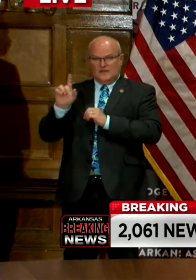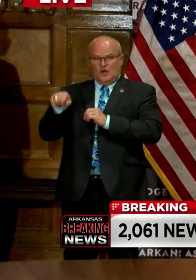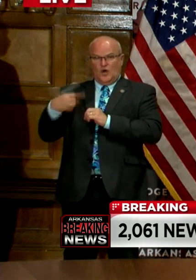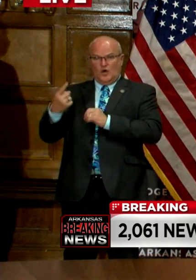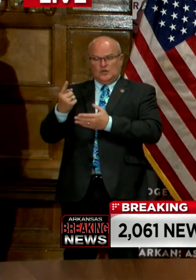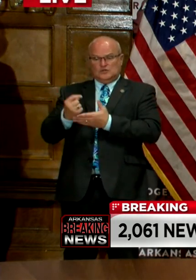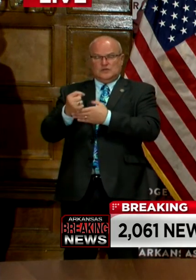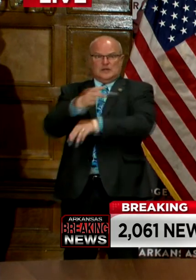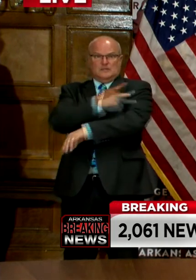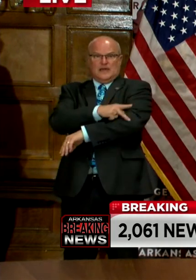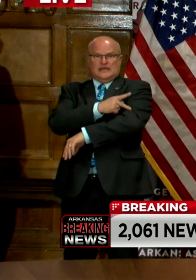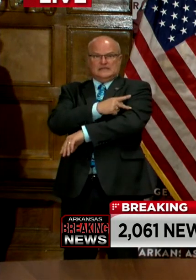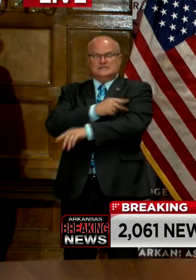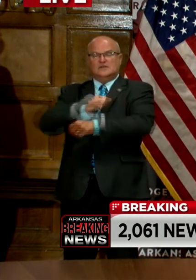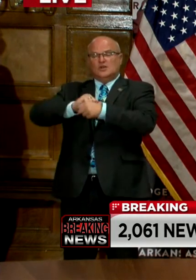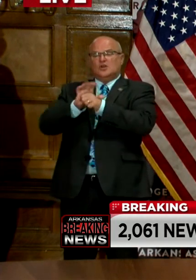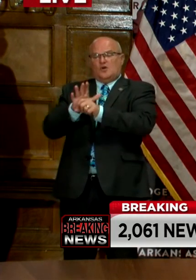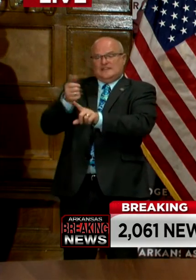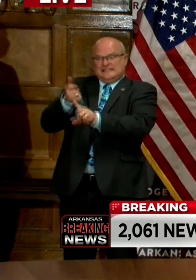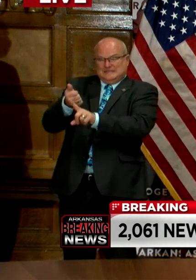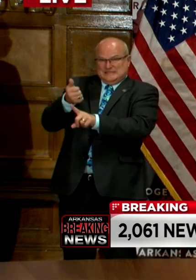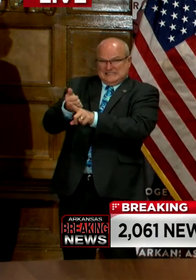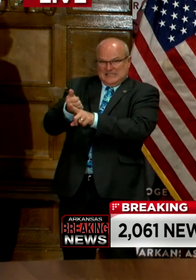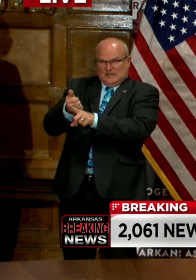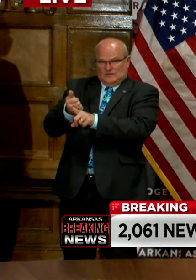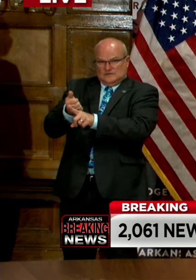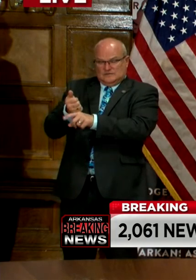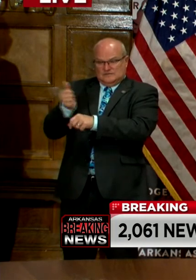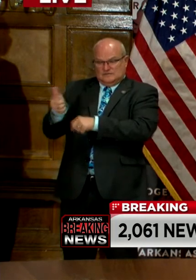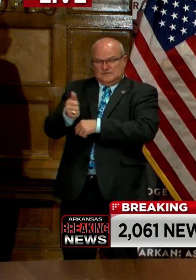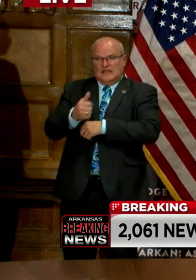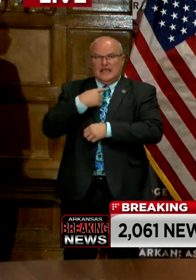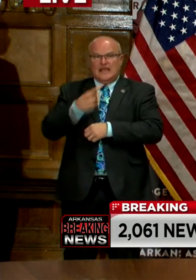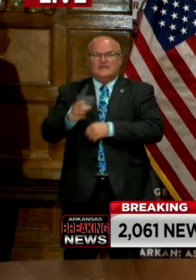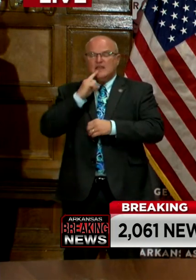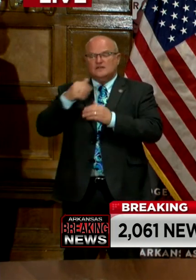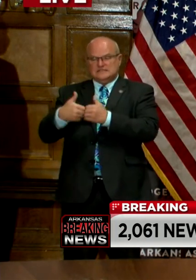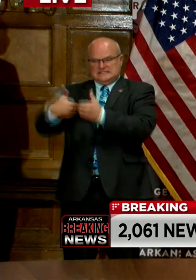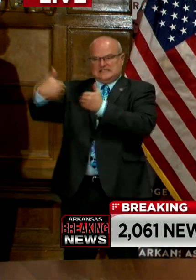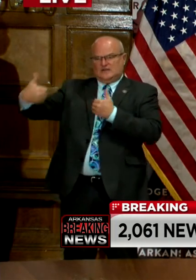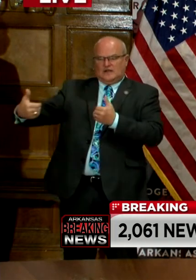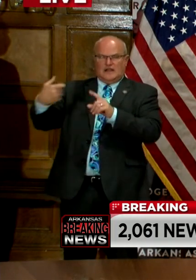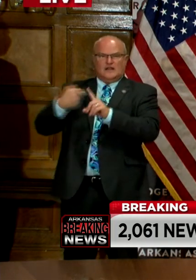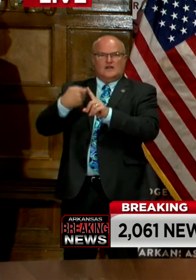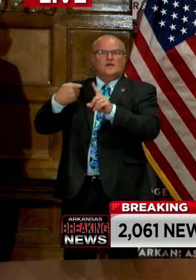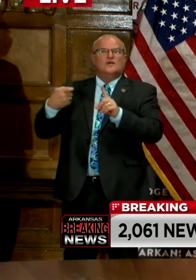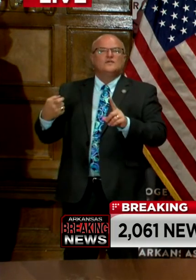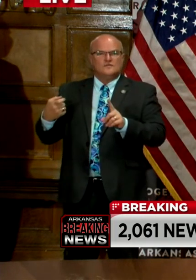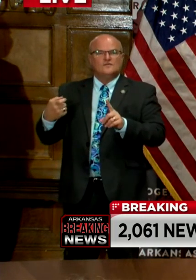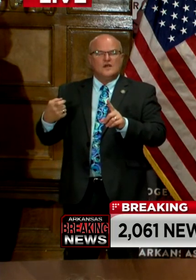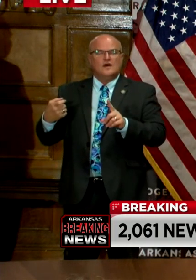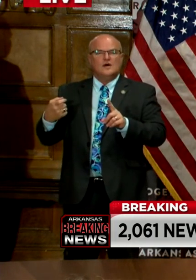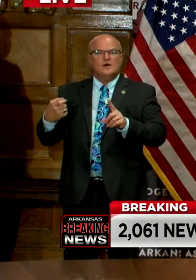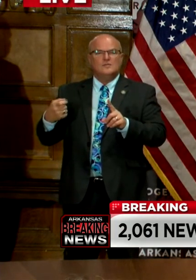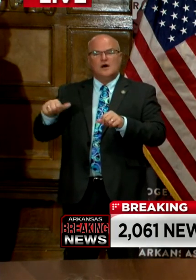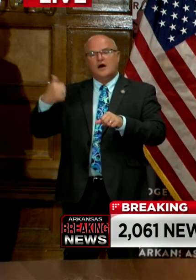HAS BEEN INFECTED WITH COVID-19 THEY MAY RETURN TO WORK IF THEY